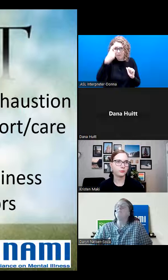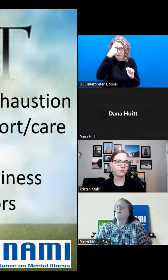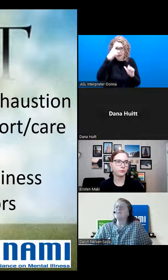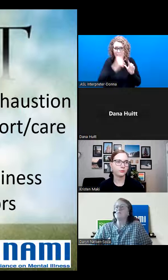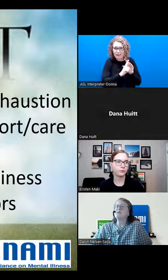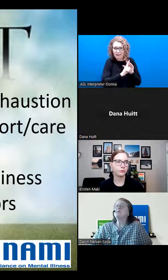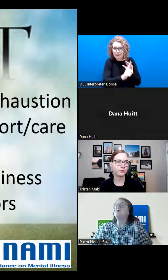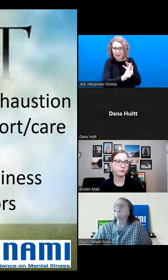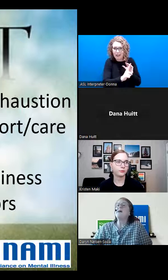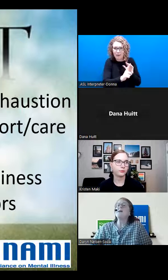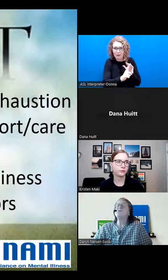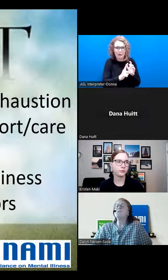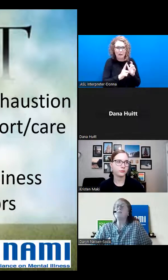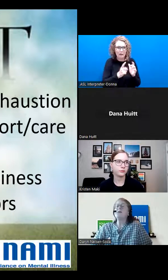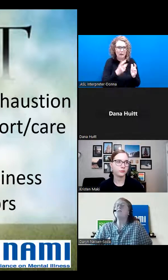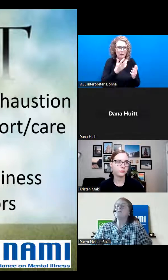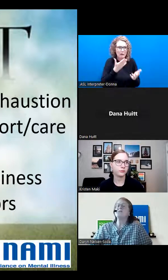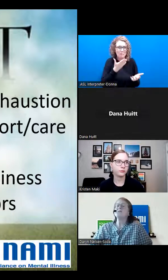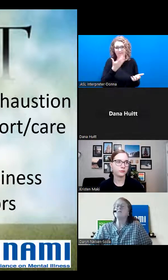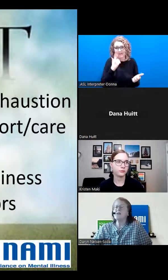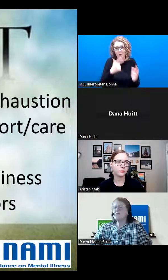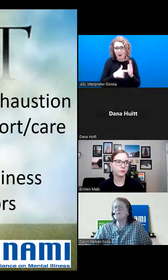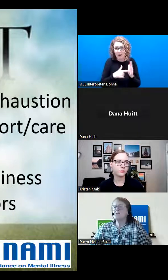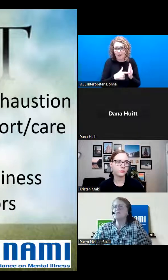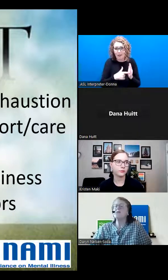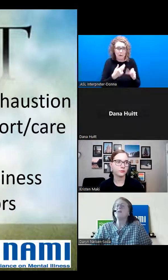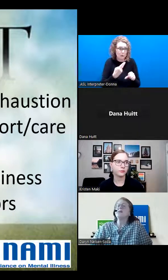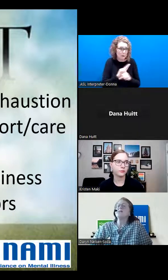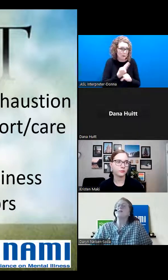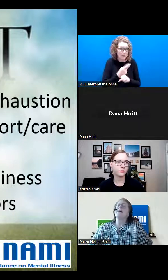education for the caregiver to help them with gaining skills and